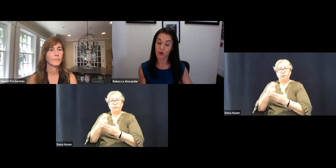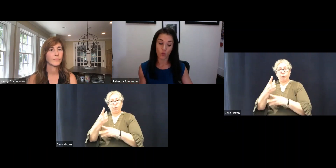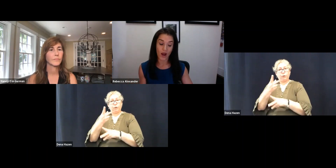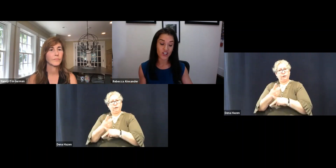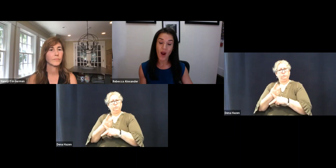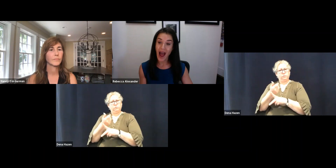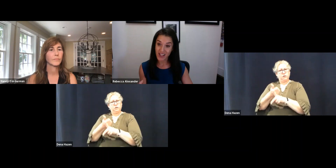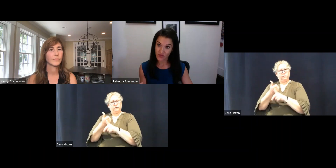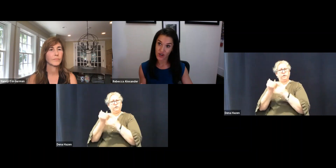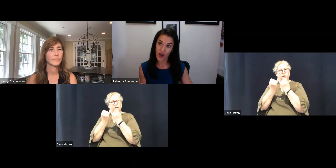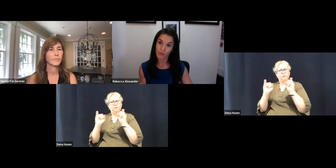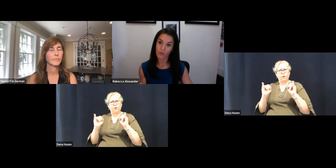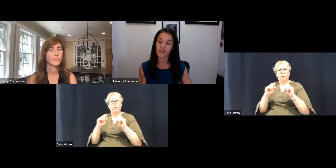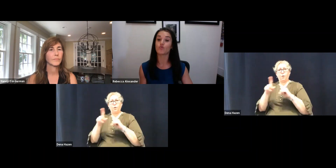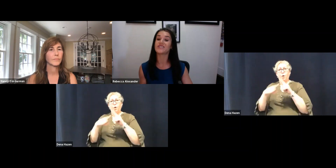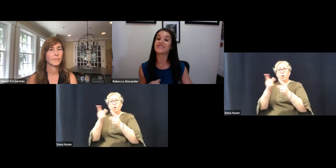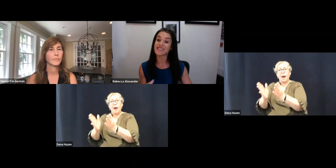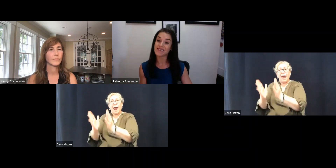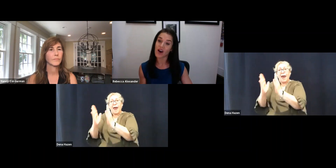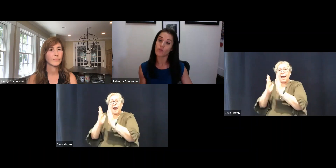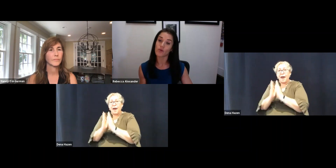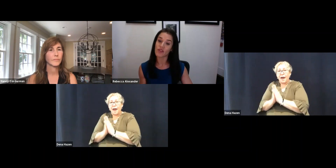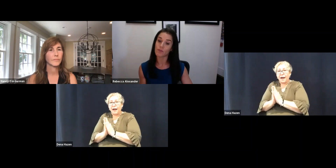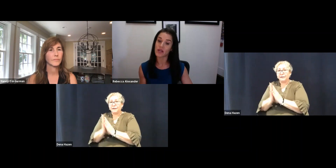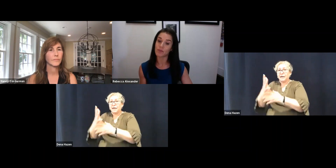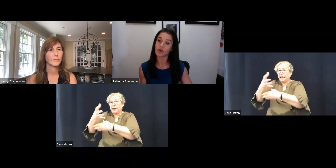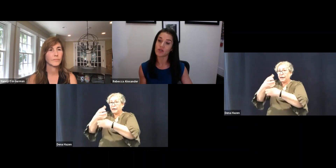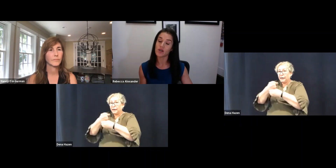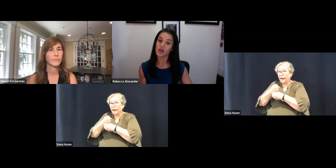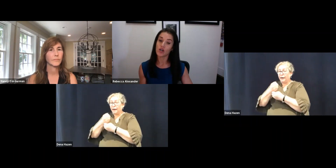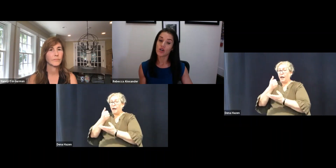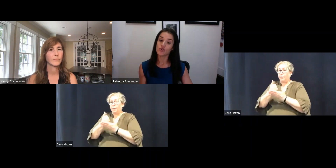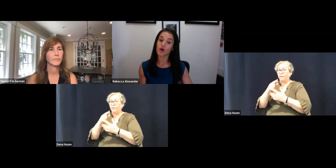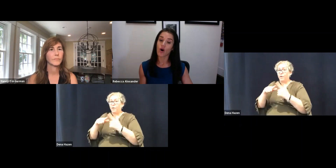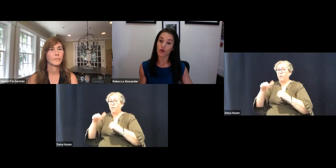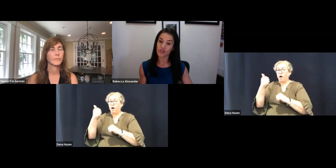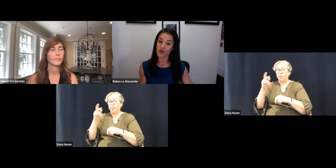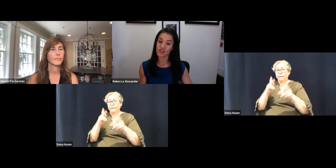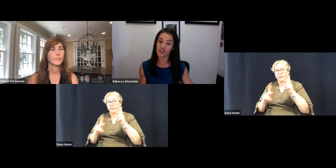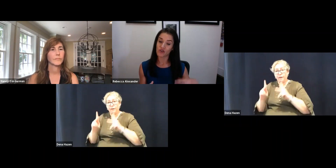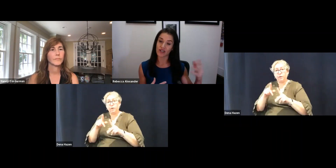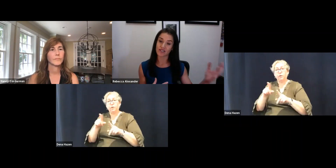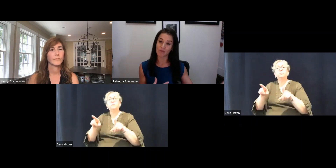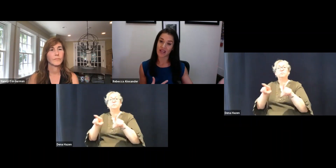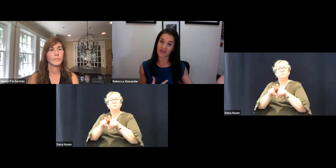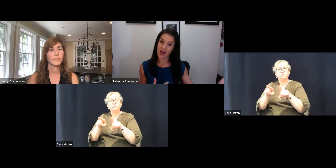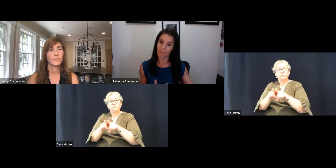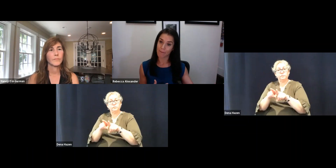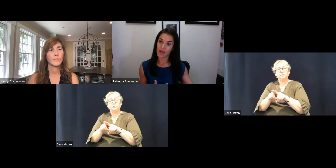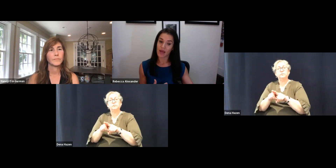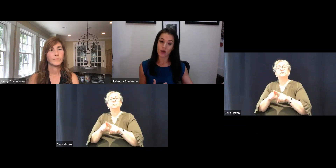but when you ask for help, when you receive help from other people, you are also engendering something in them.